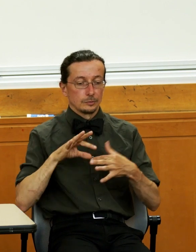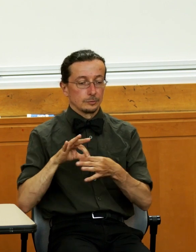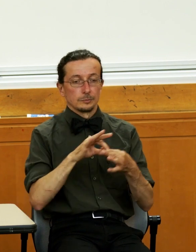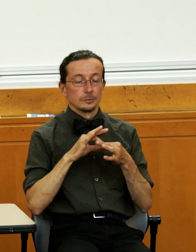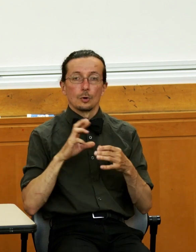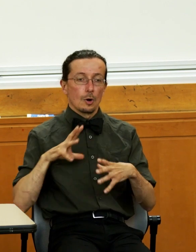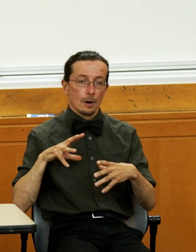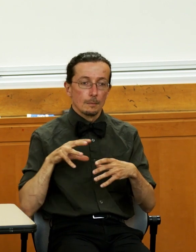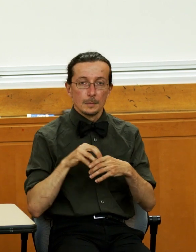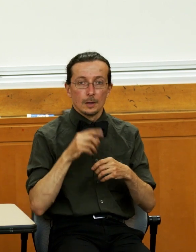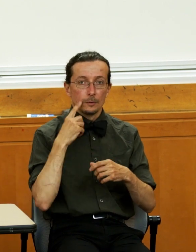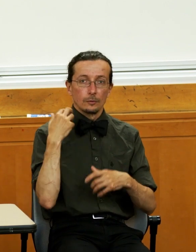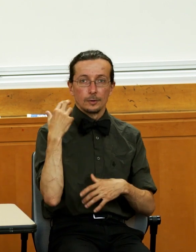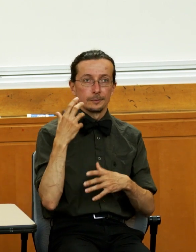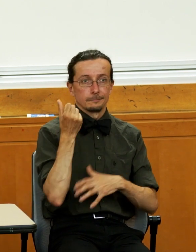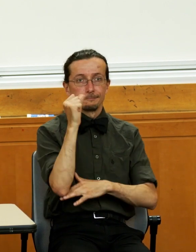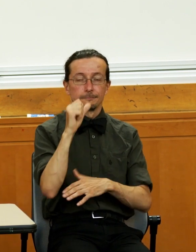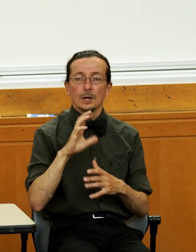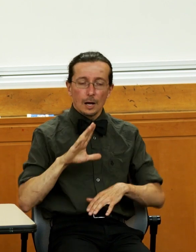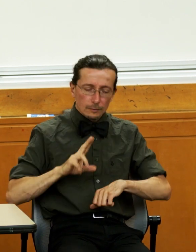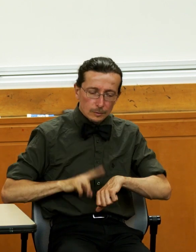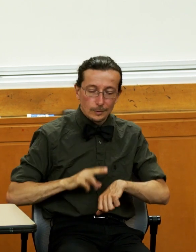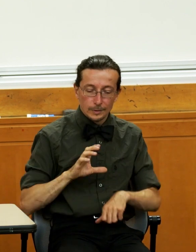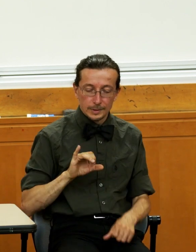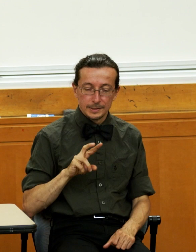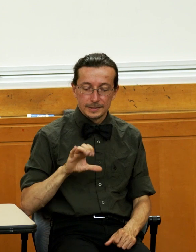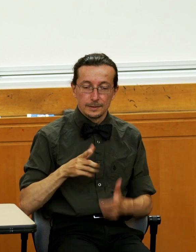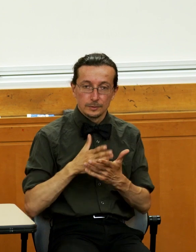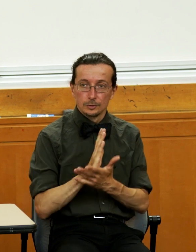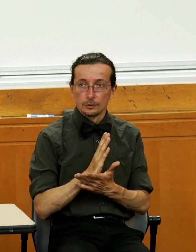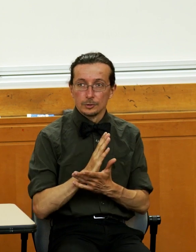cause. Of course, civil rights movement advocacy spaces could be said to be cultural spaces.